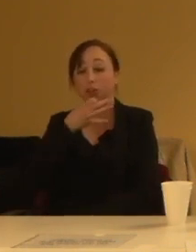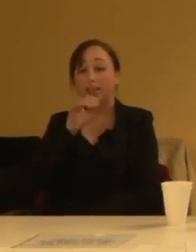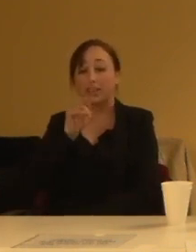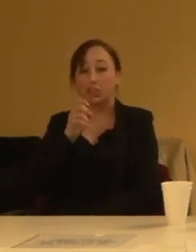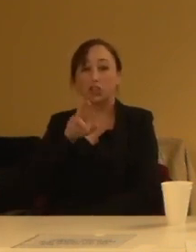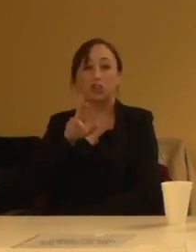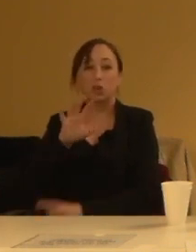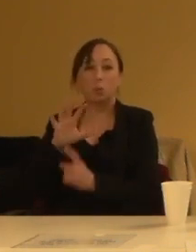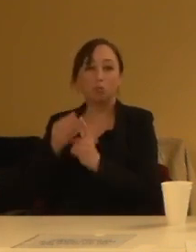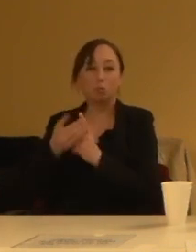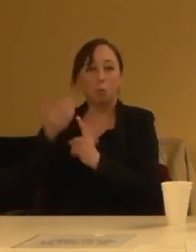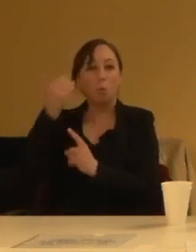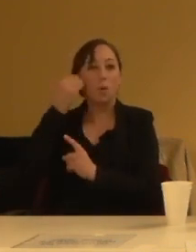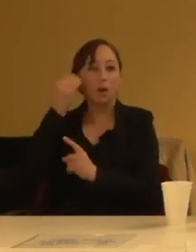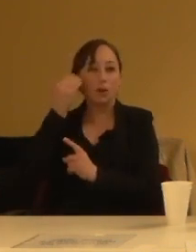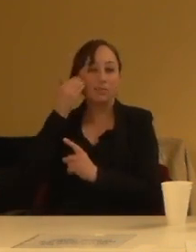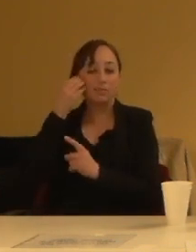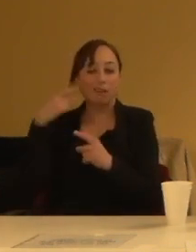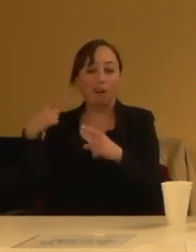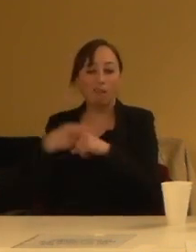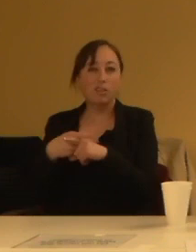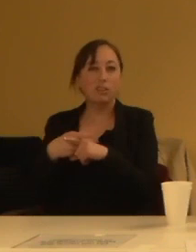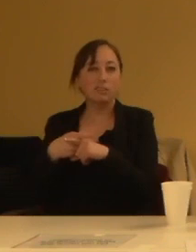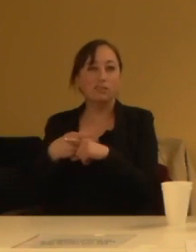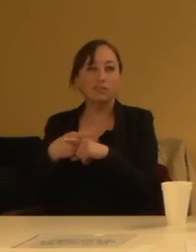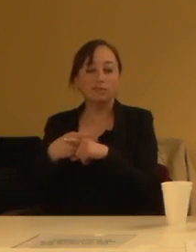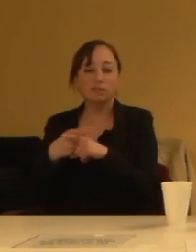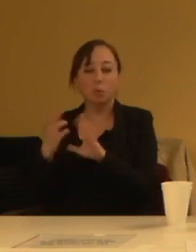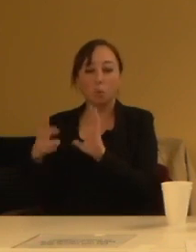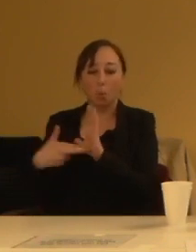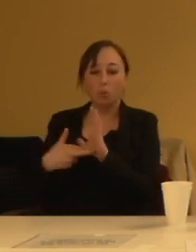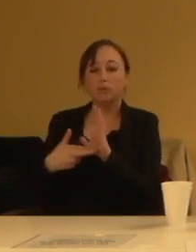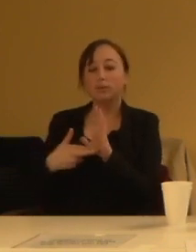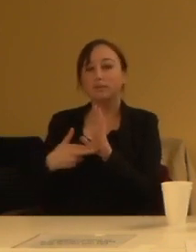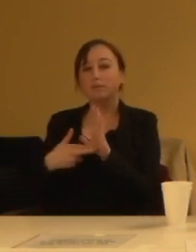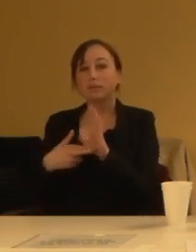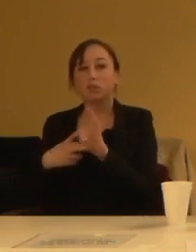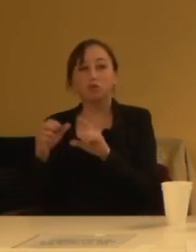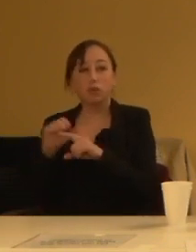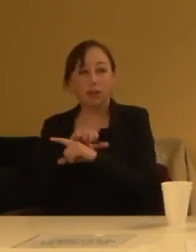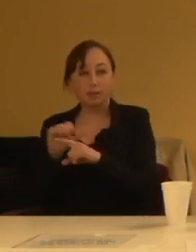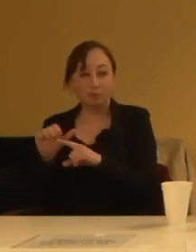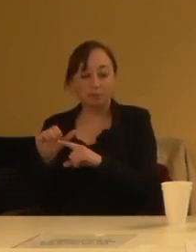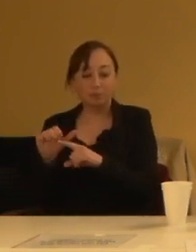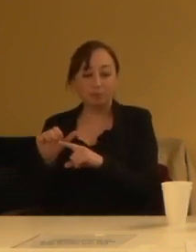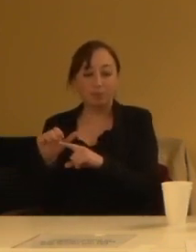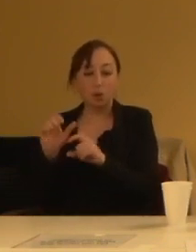conflict and rules and measures and training. And it's something you can get better at.